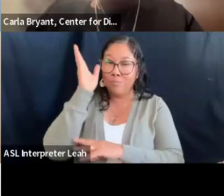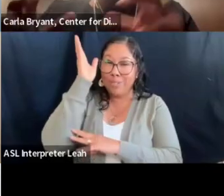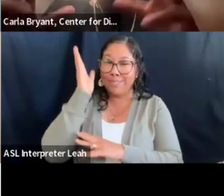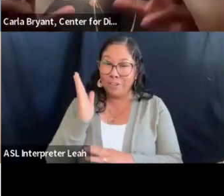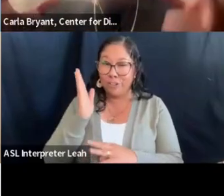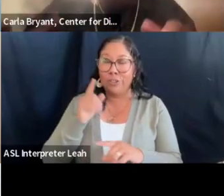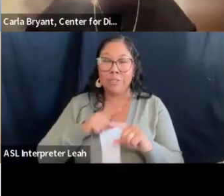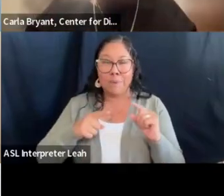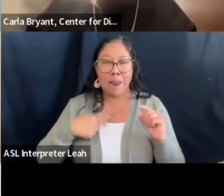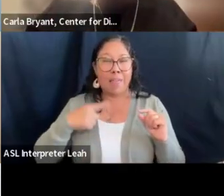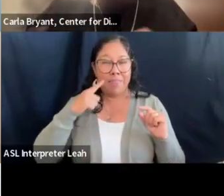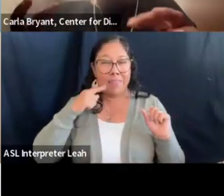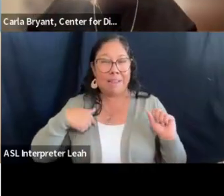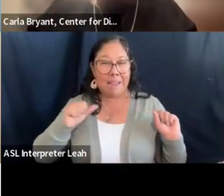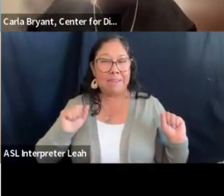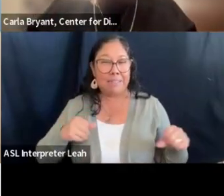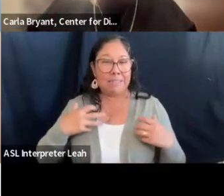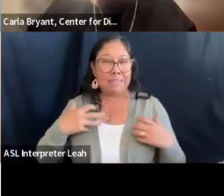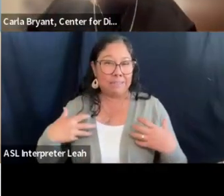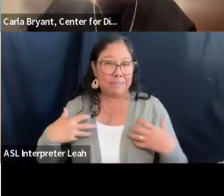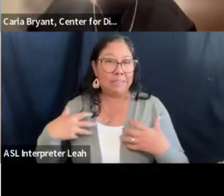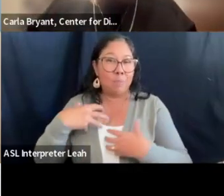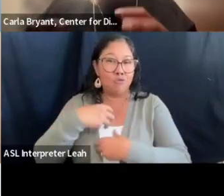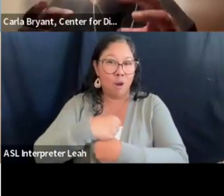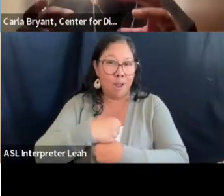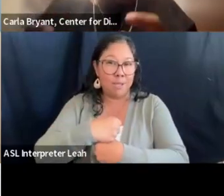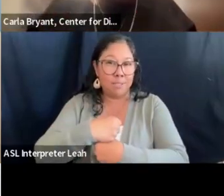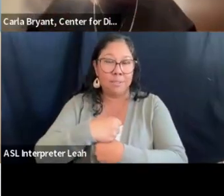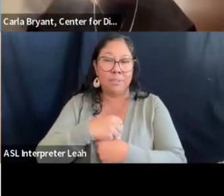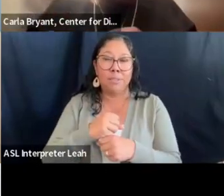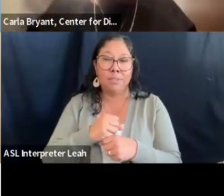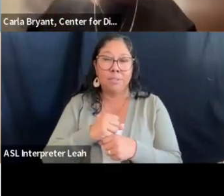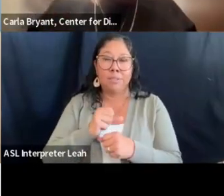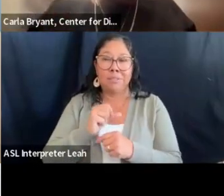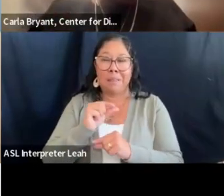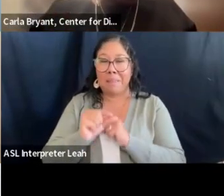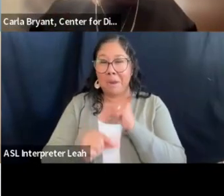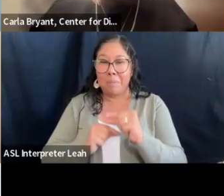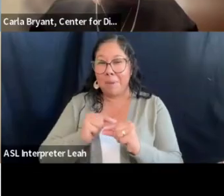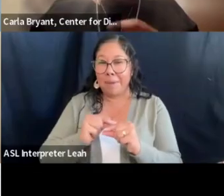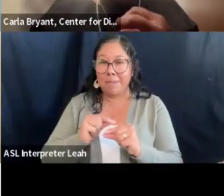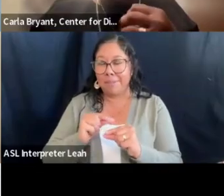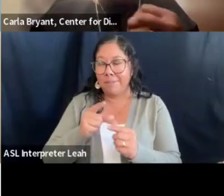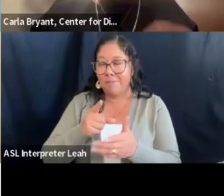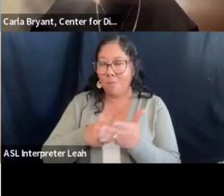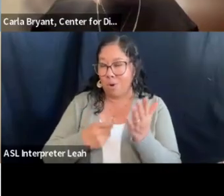but I think I can summarize um uh uh a little bit of what was said. Um I think